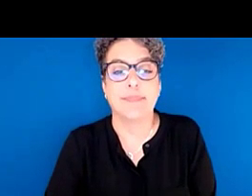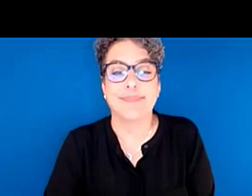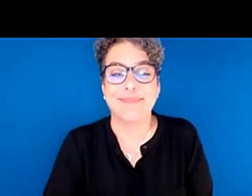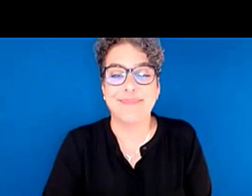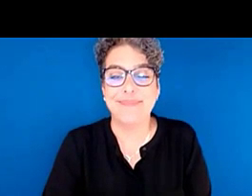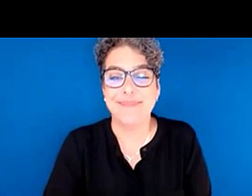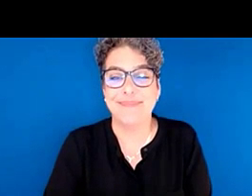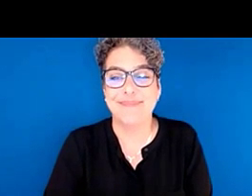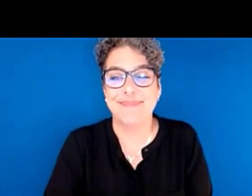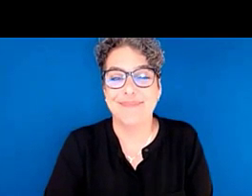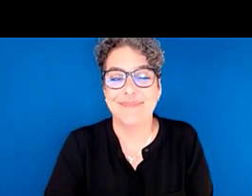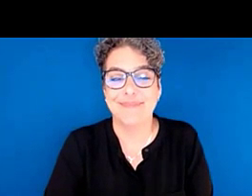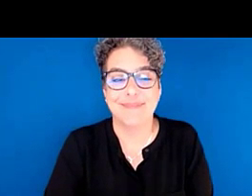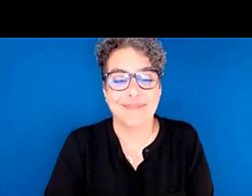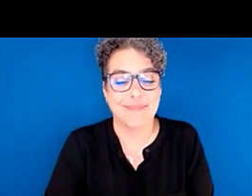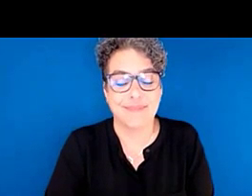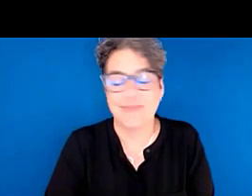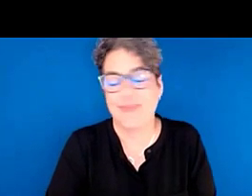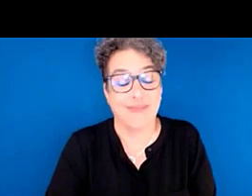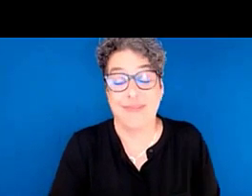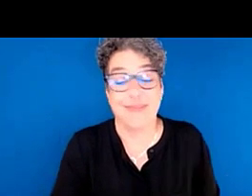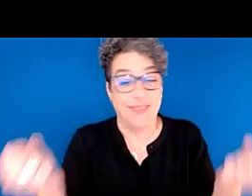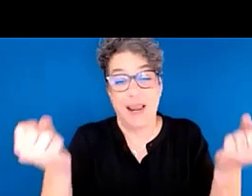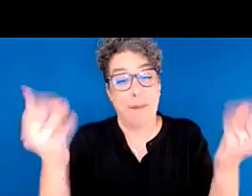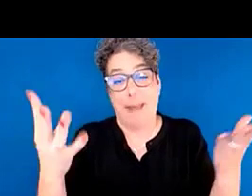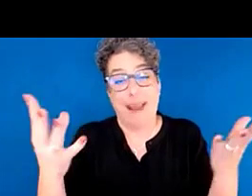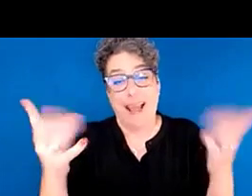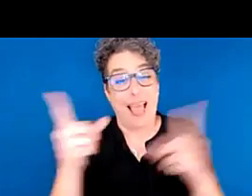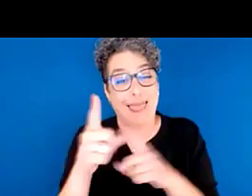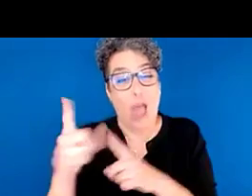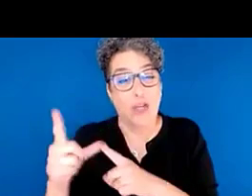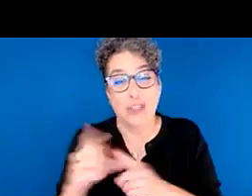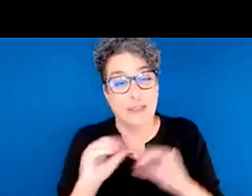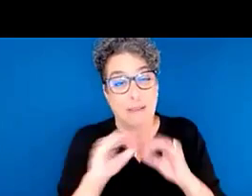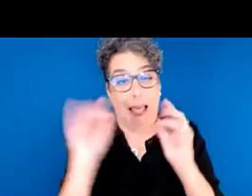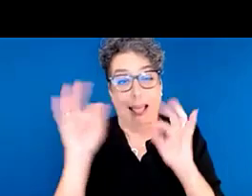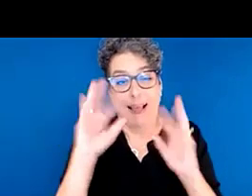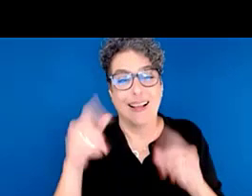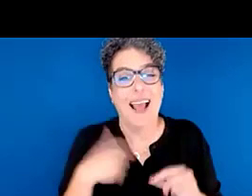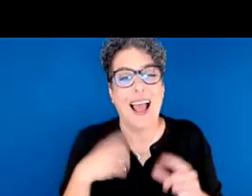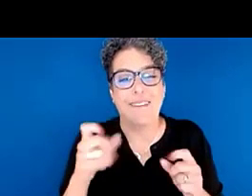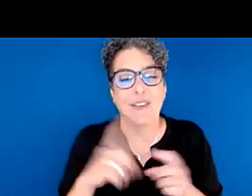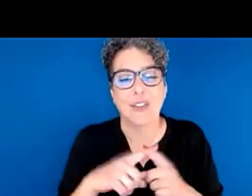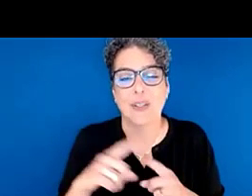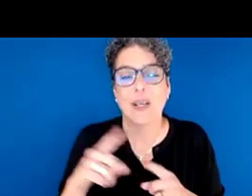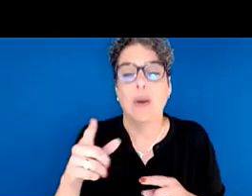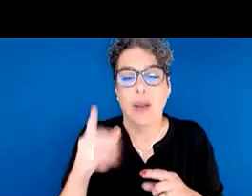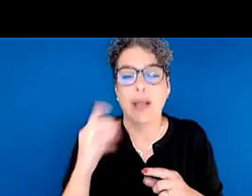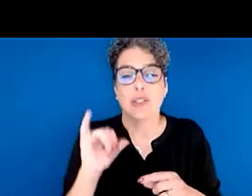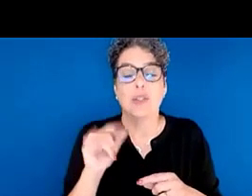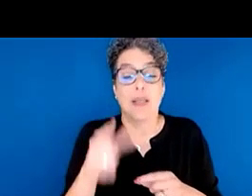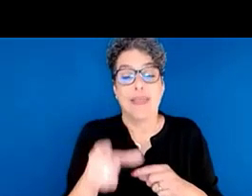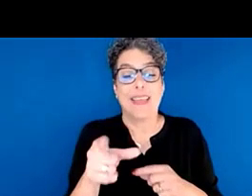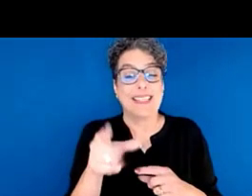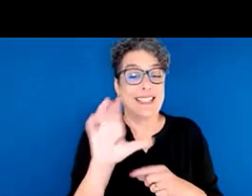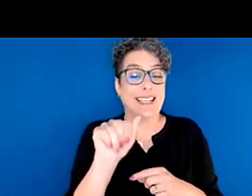Dr. Patricia Valdez: Sorry, all the alphabet soup. I will try to spell it out. So I have a case study. This is actually a 10-part case study.